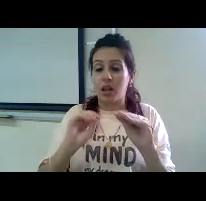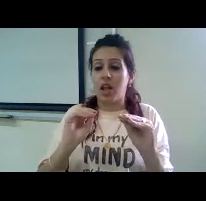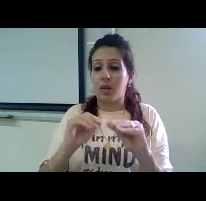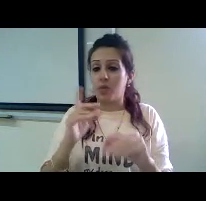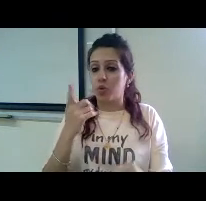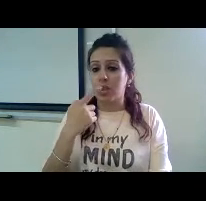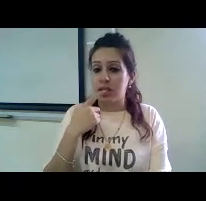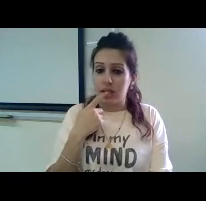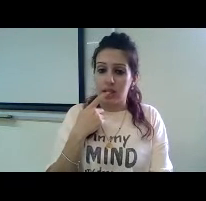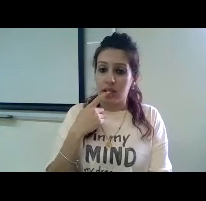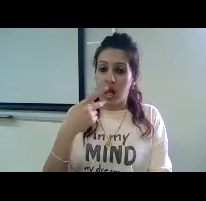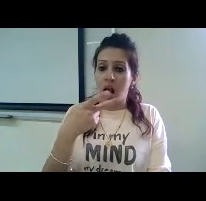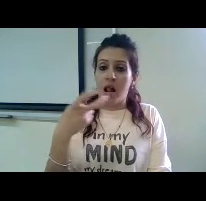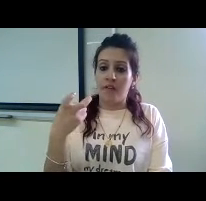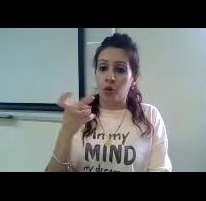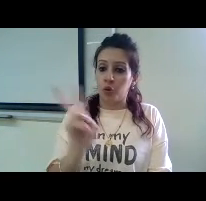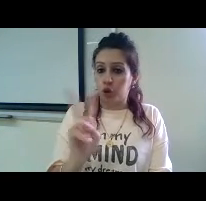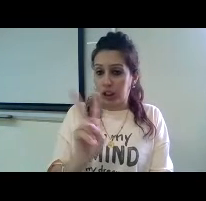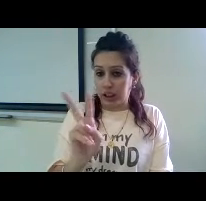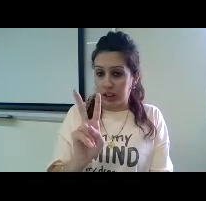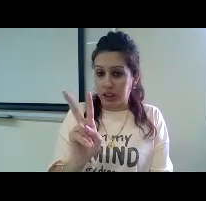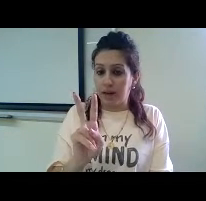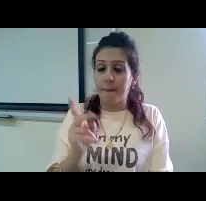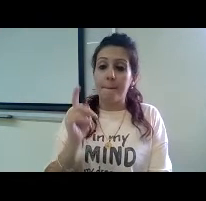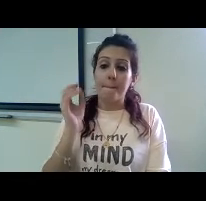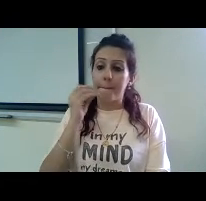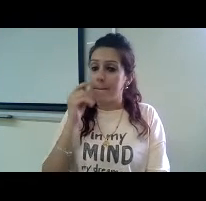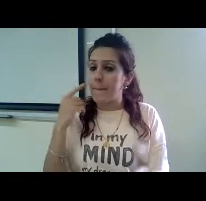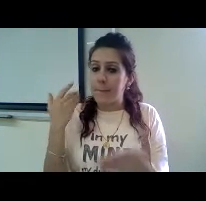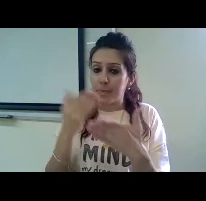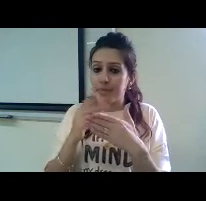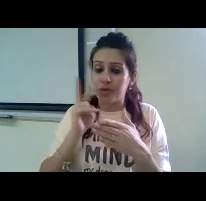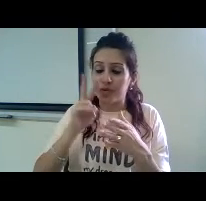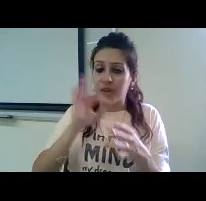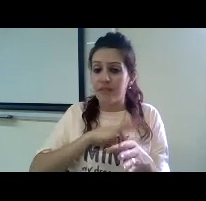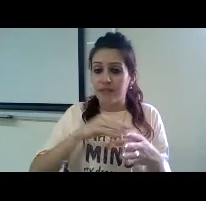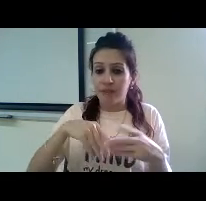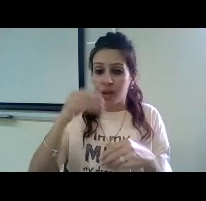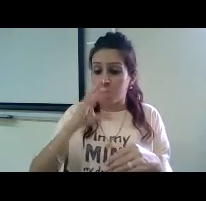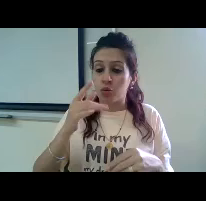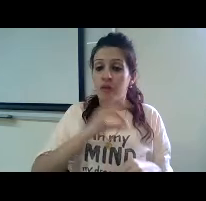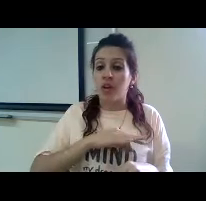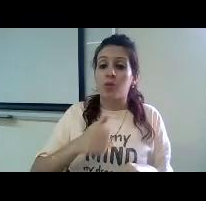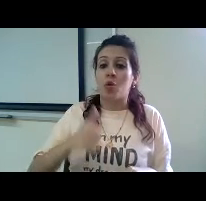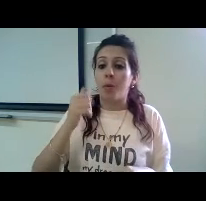Some 25% of teachers in the 2018 Teaching and Learning International Survey reported